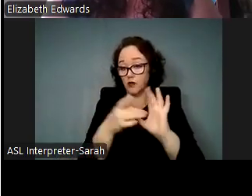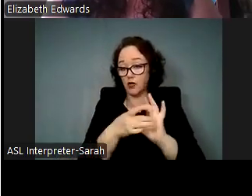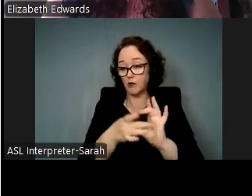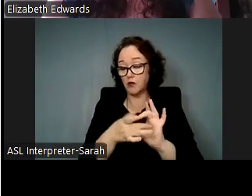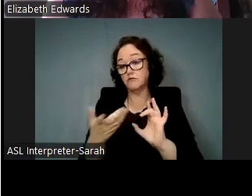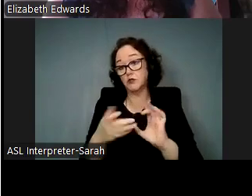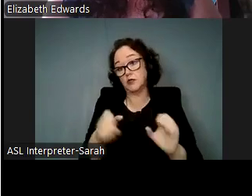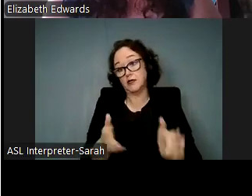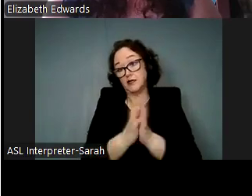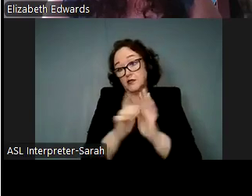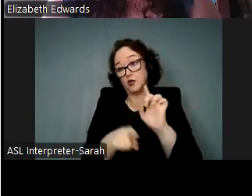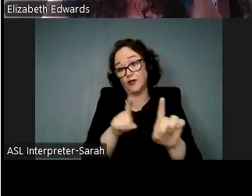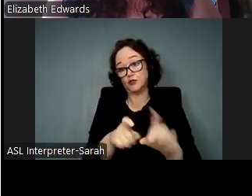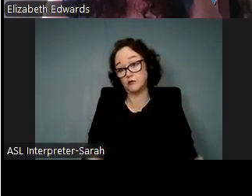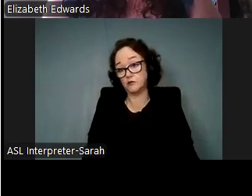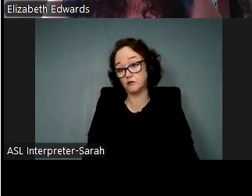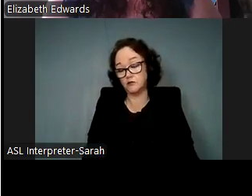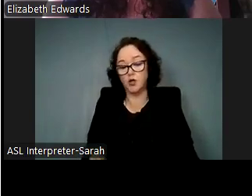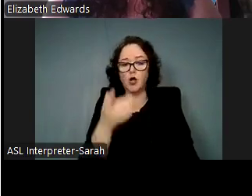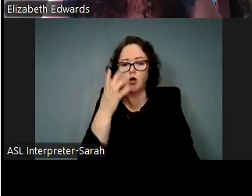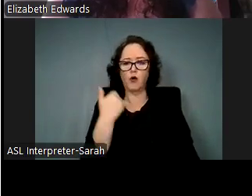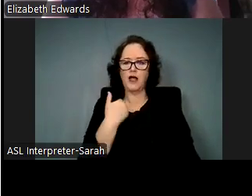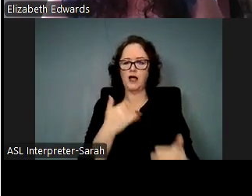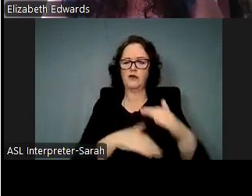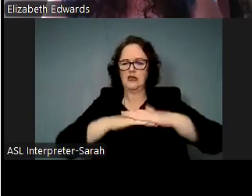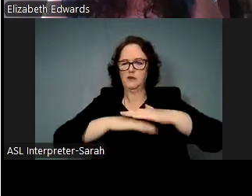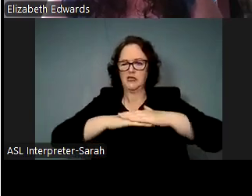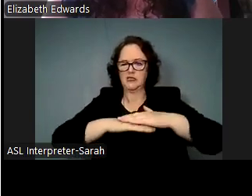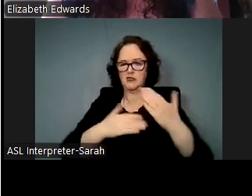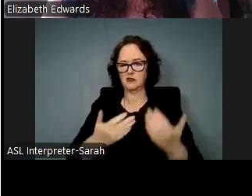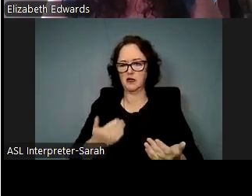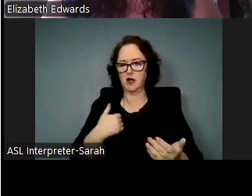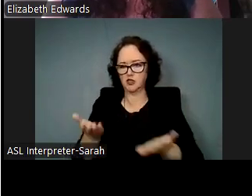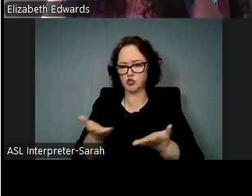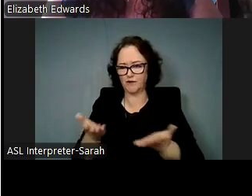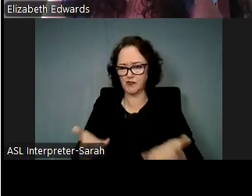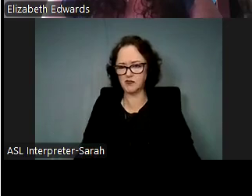services, and why they don't work. You can also ask about